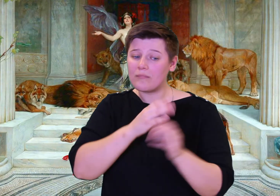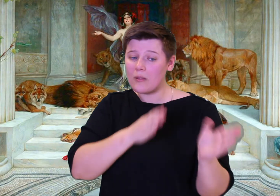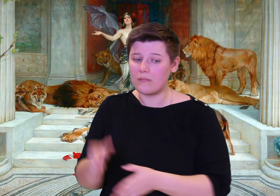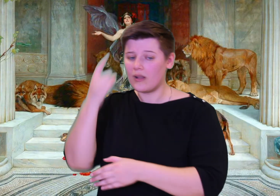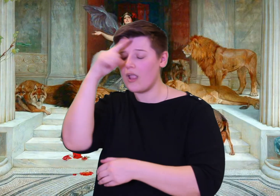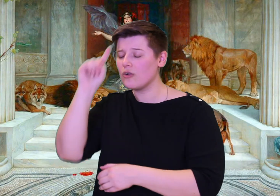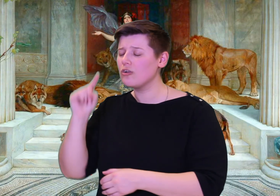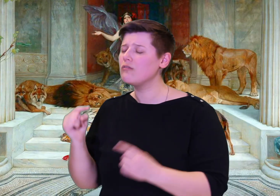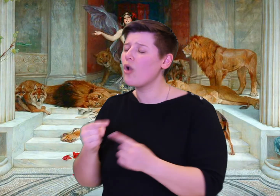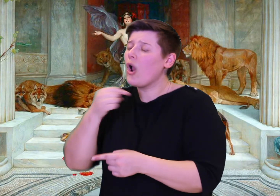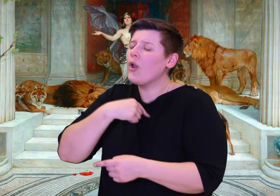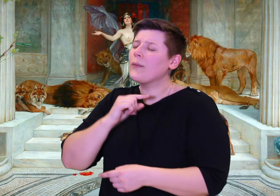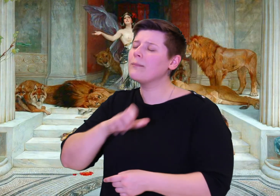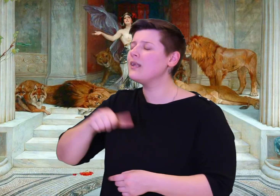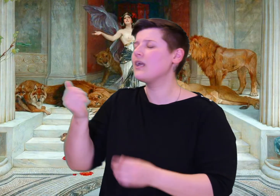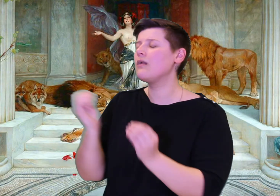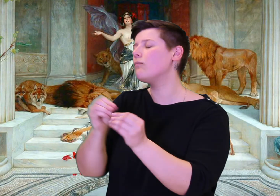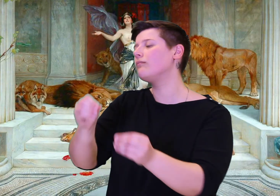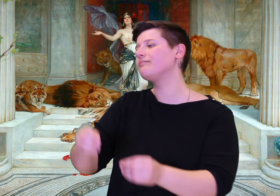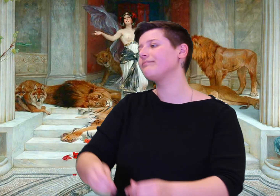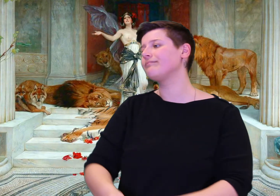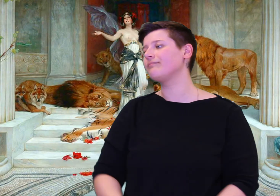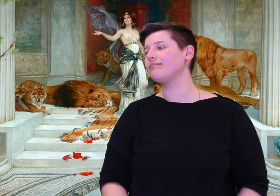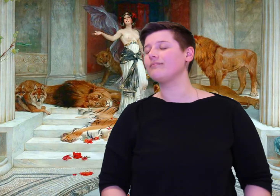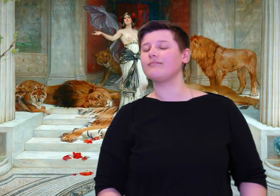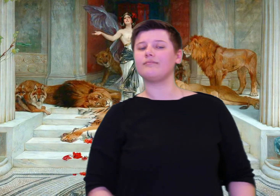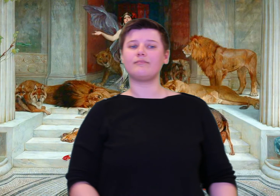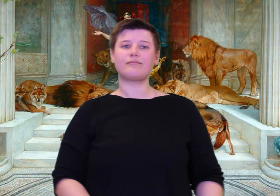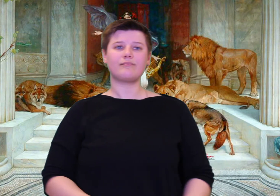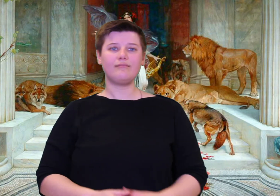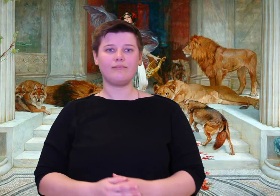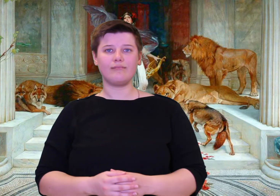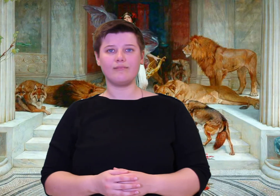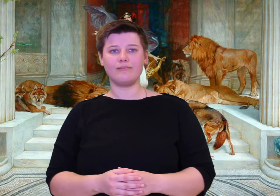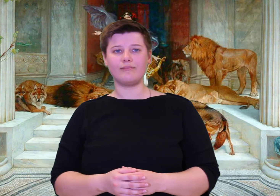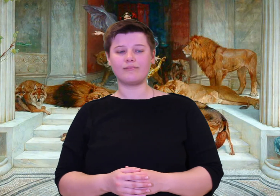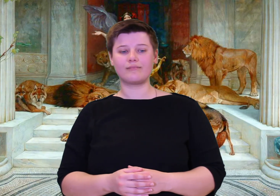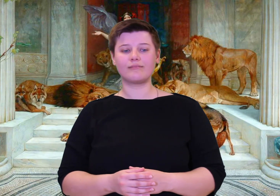telling me to come to bed with you so you can take my courage and my manhood